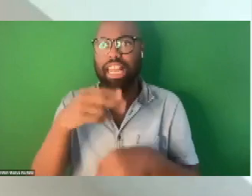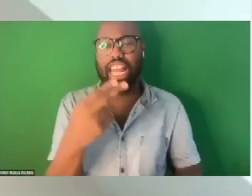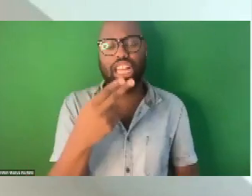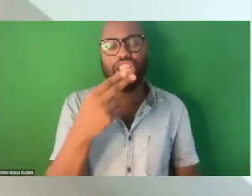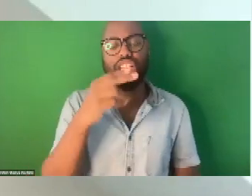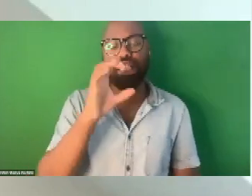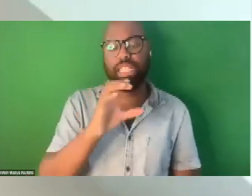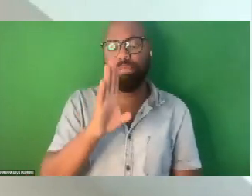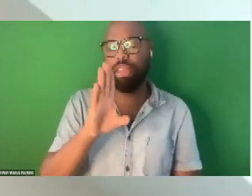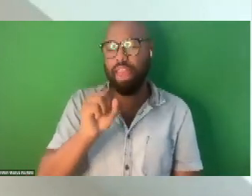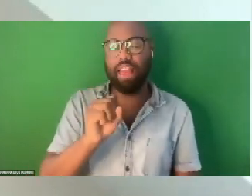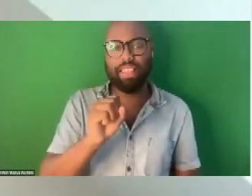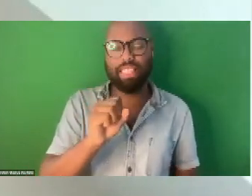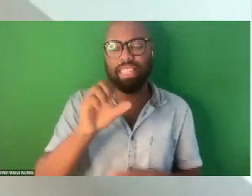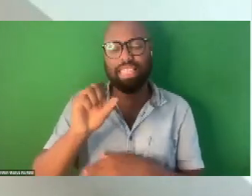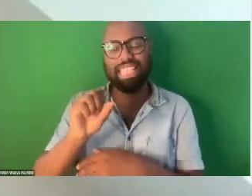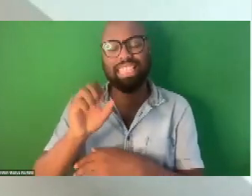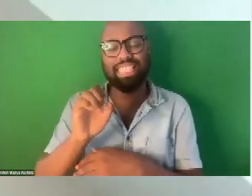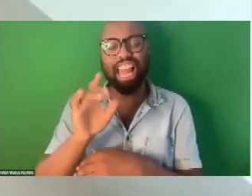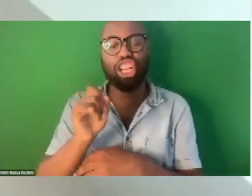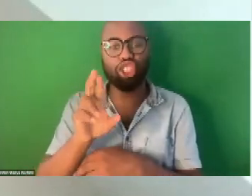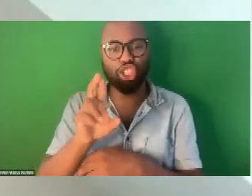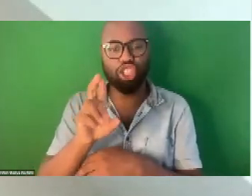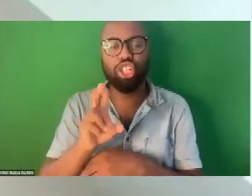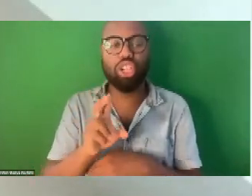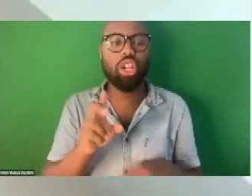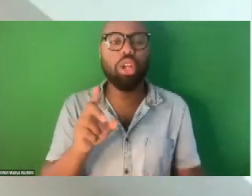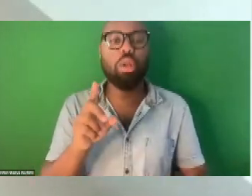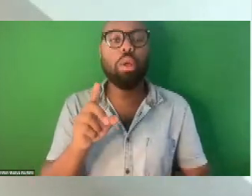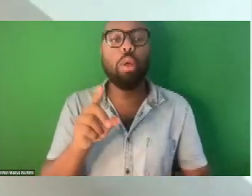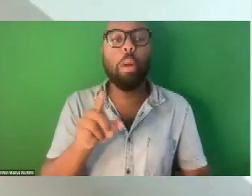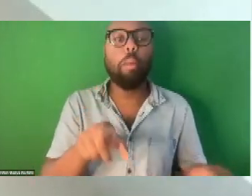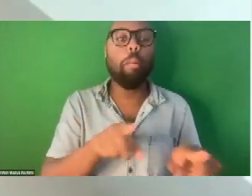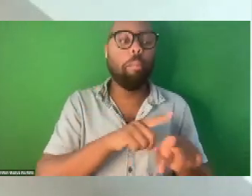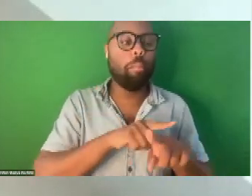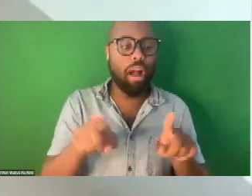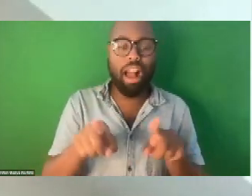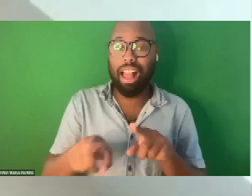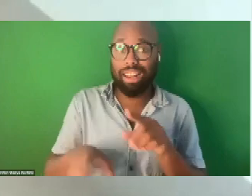But in addition to that, the regulation would also put in place